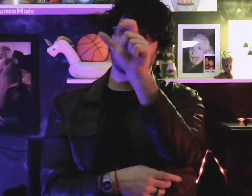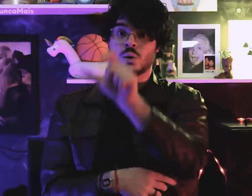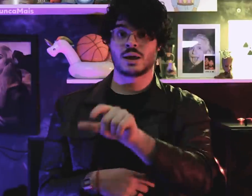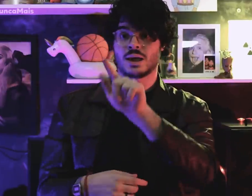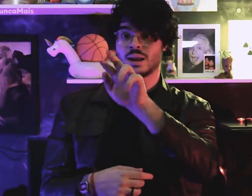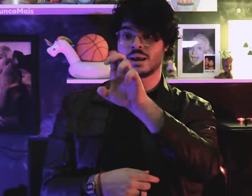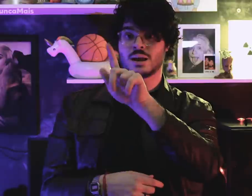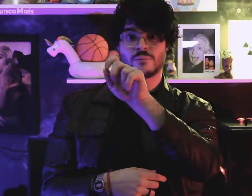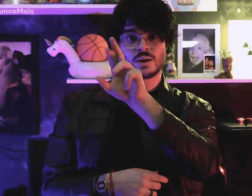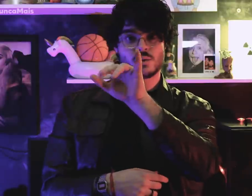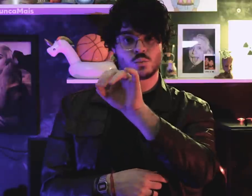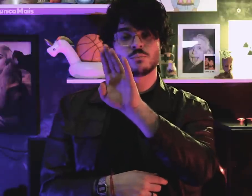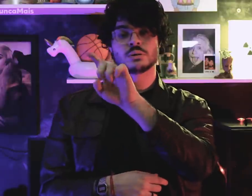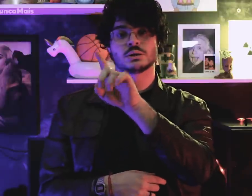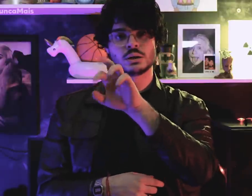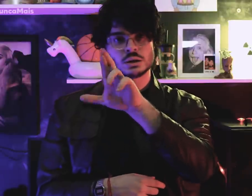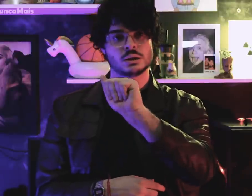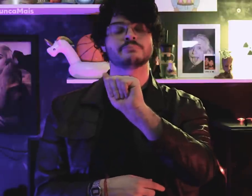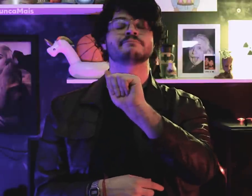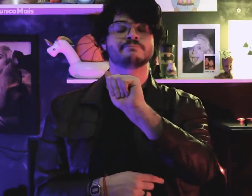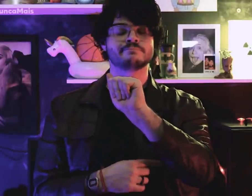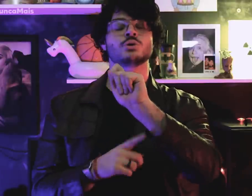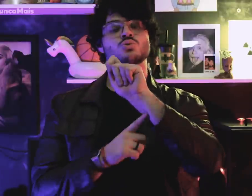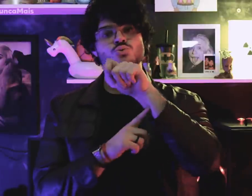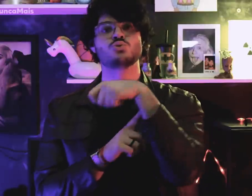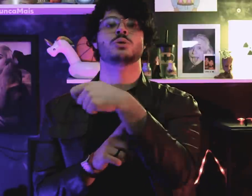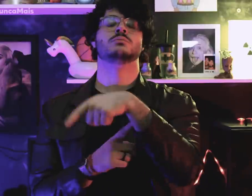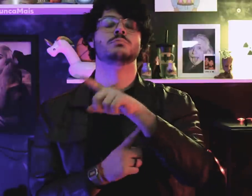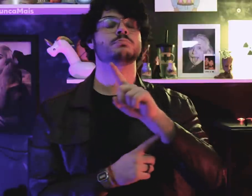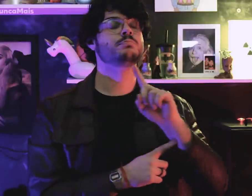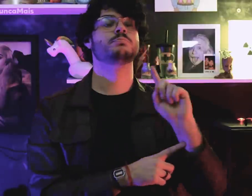Gregório Bezerra is considered the…